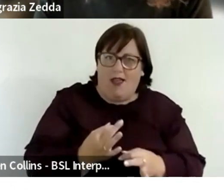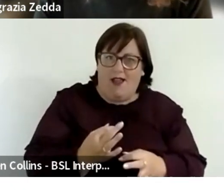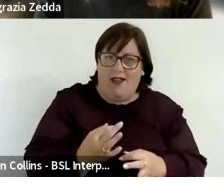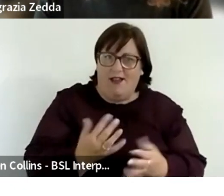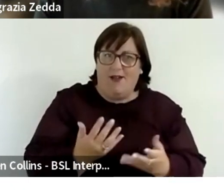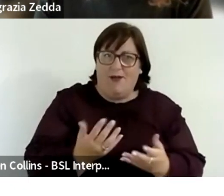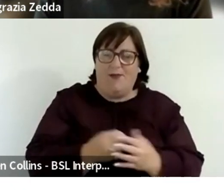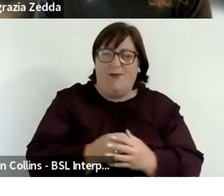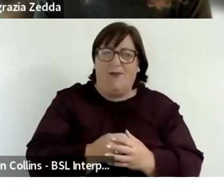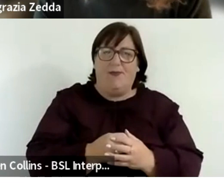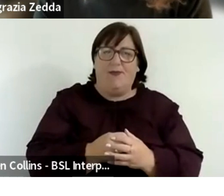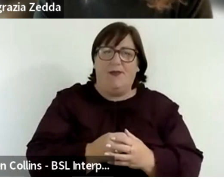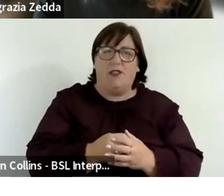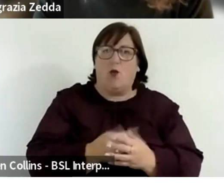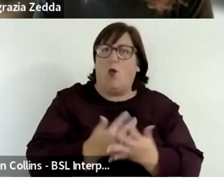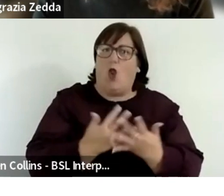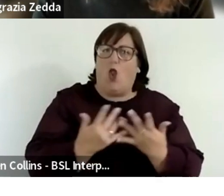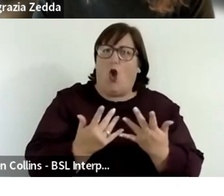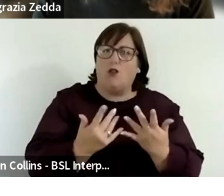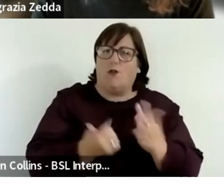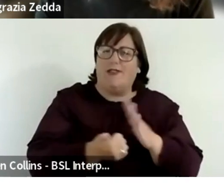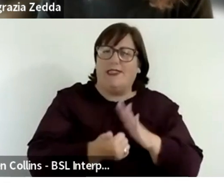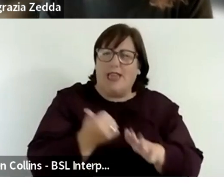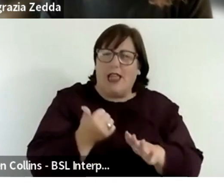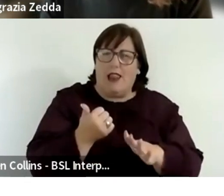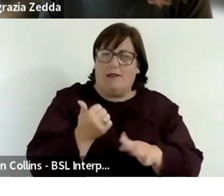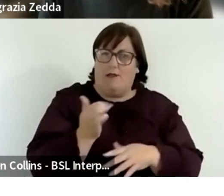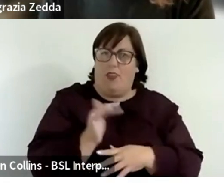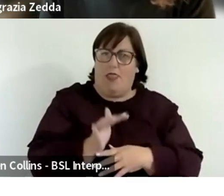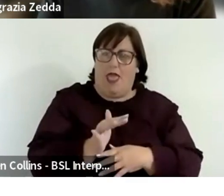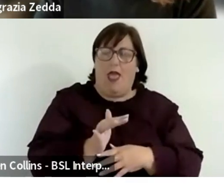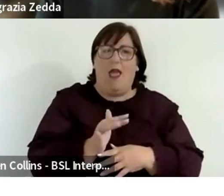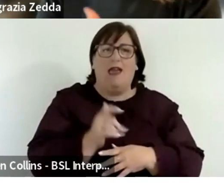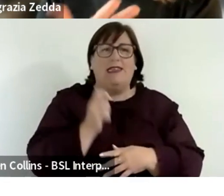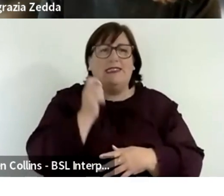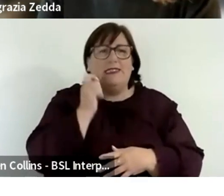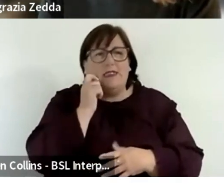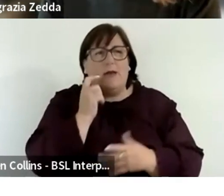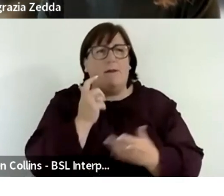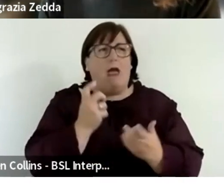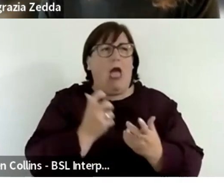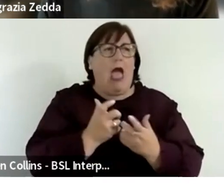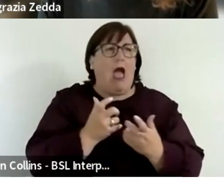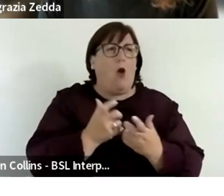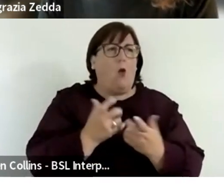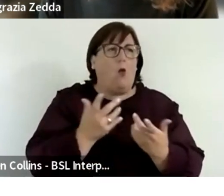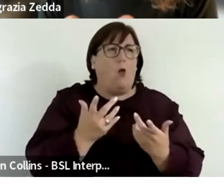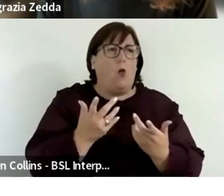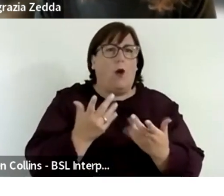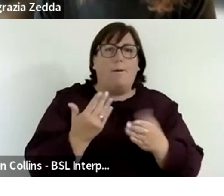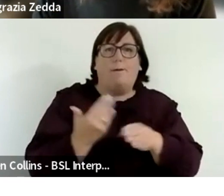Additionally there are lots of tips about how to do, how to perform best to a new interview.